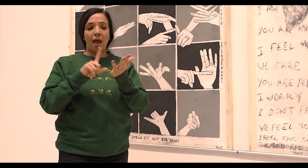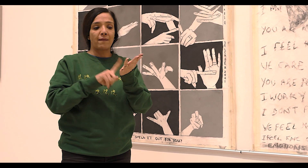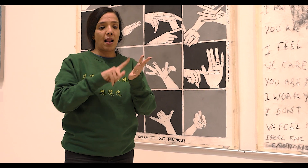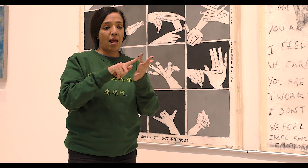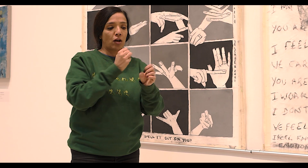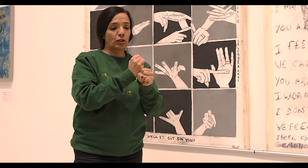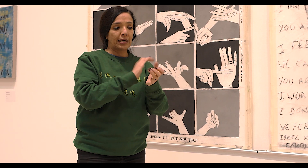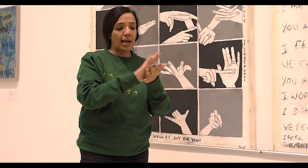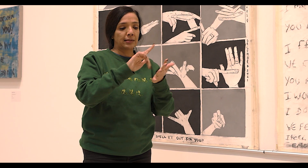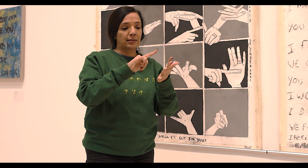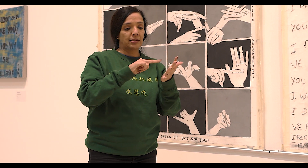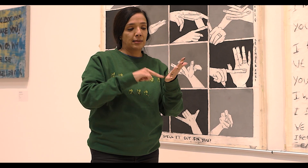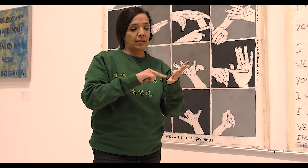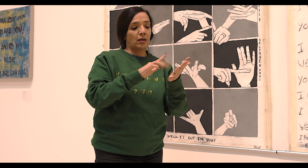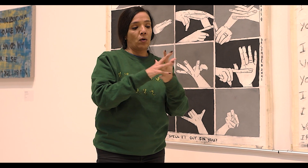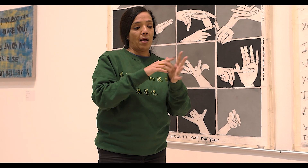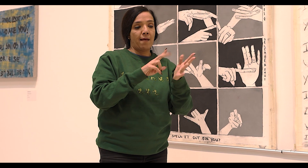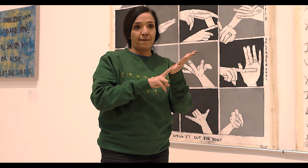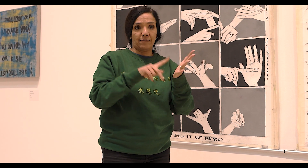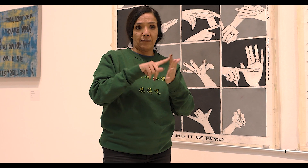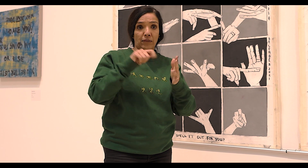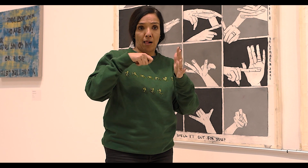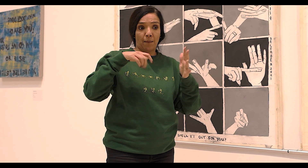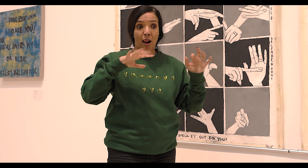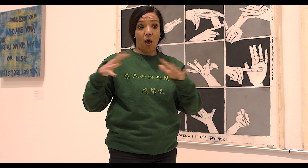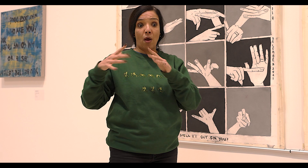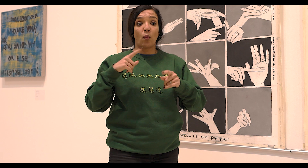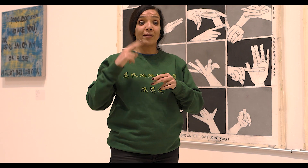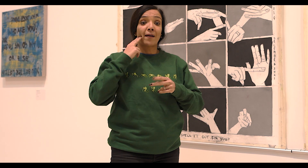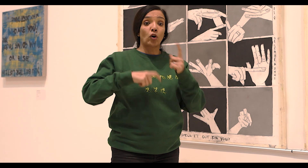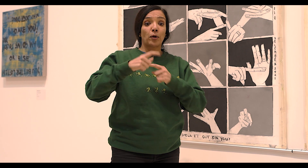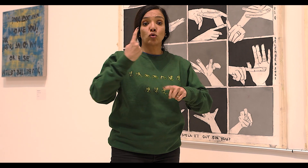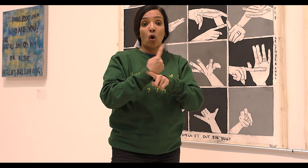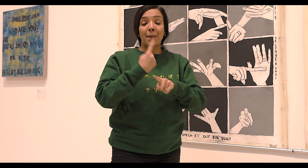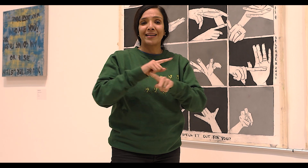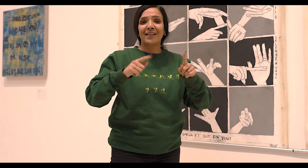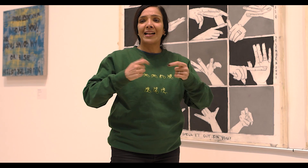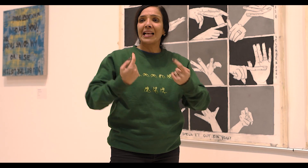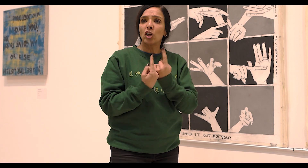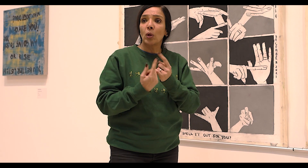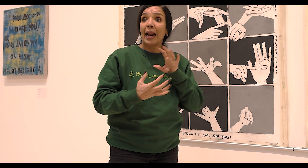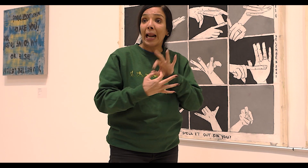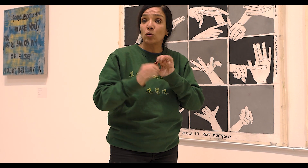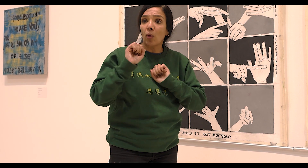I made a film called "Lightwave," with the Deaf community talking about different issues linked